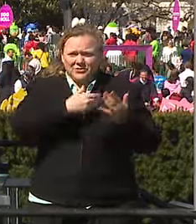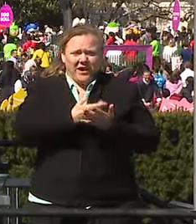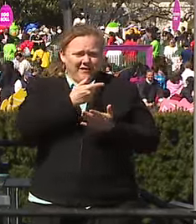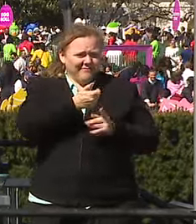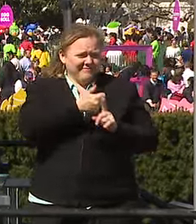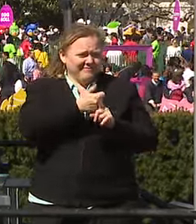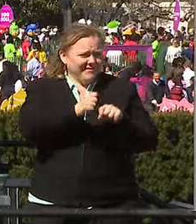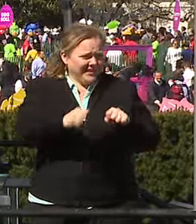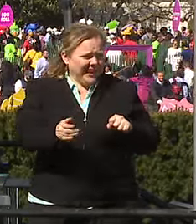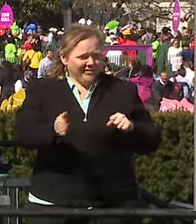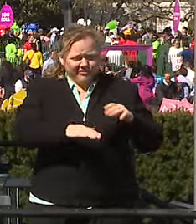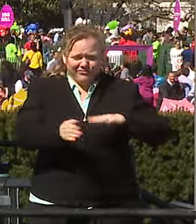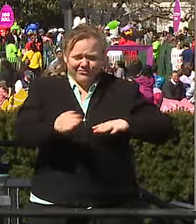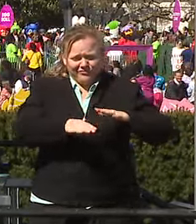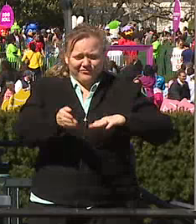All right? Let's grab some.